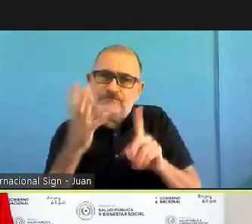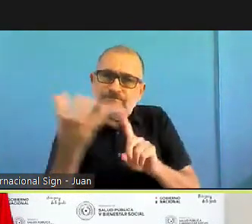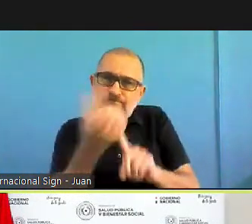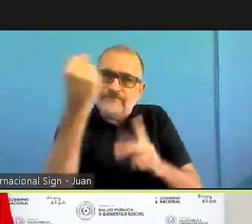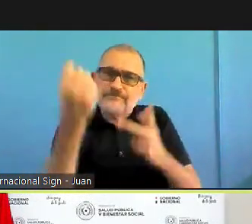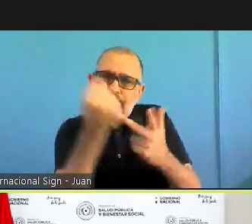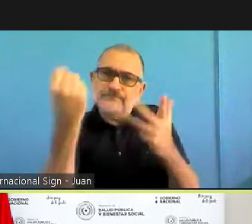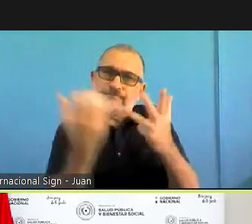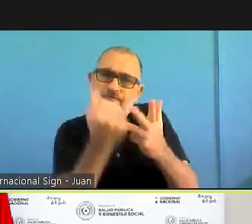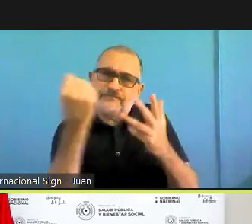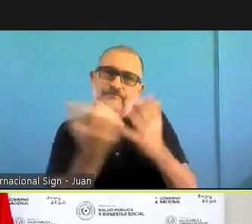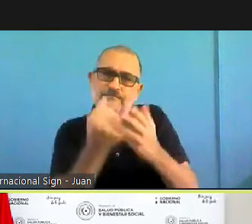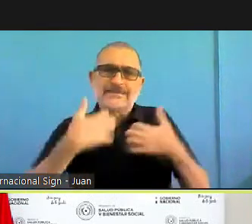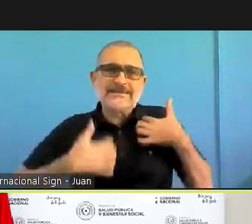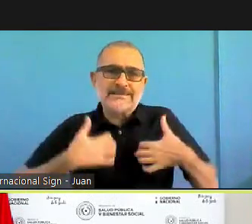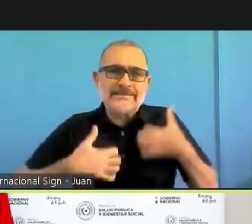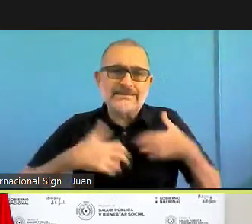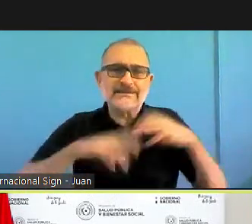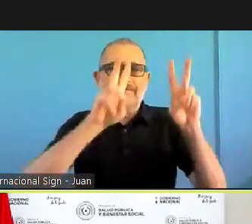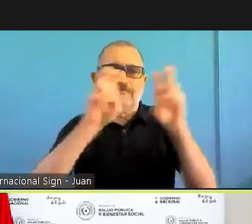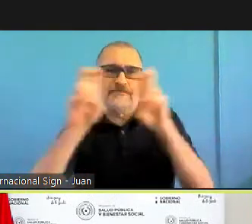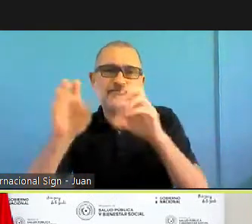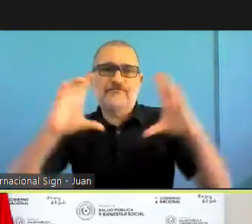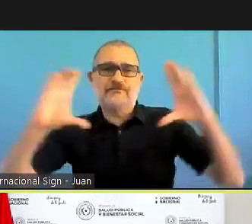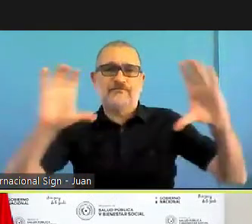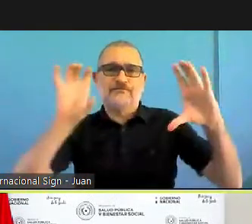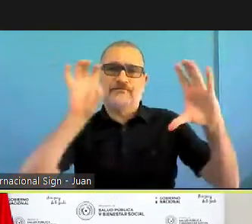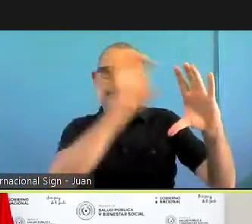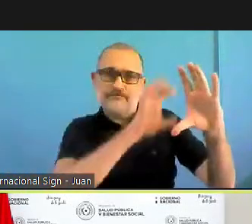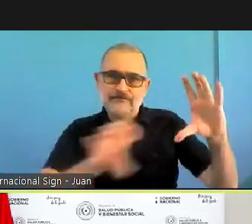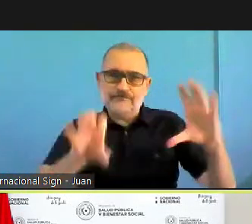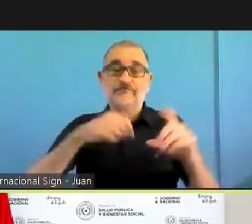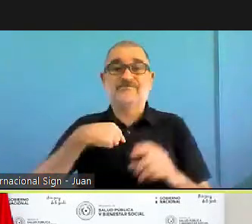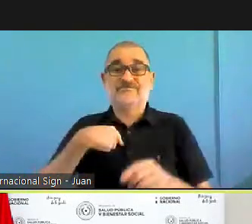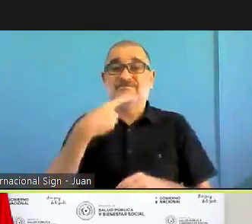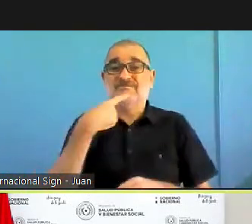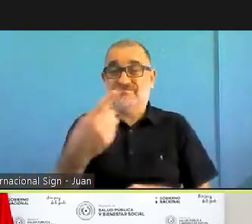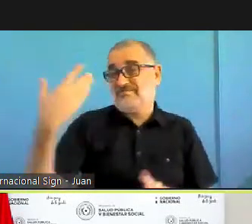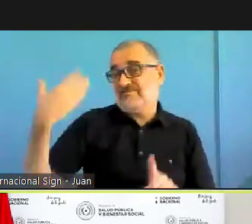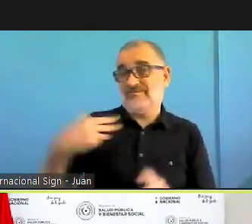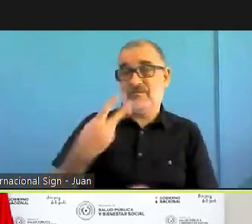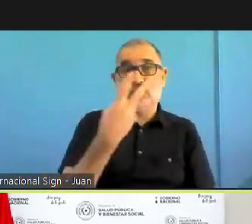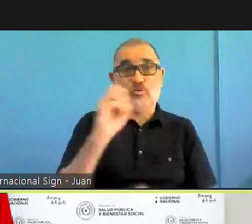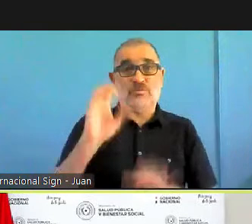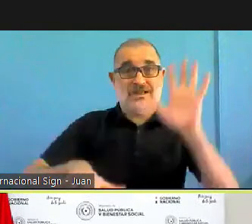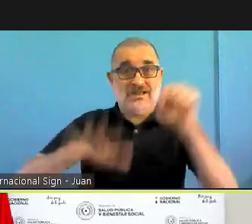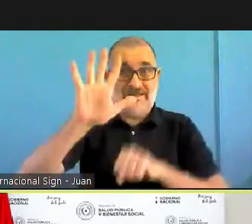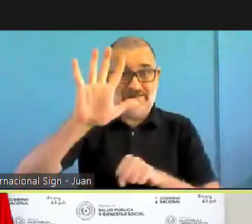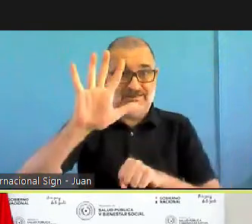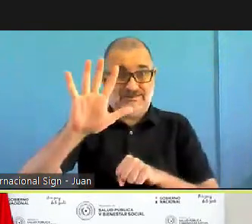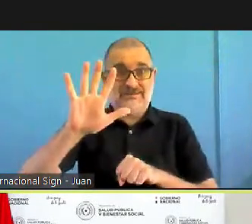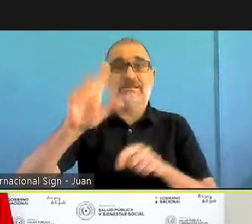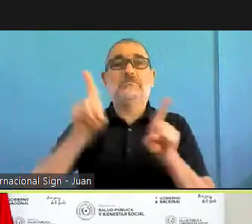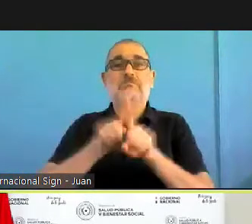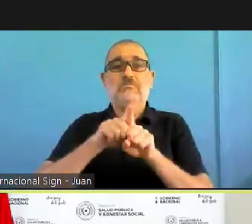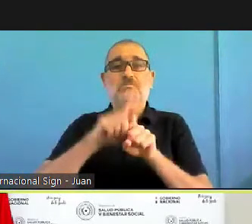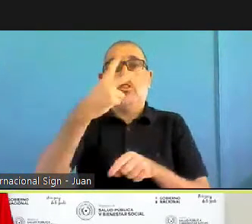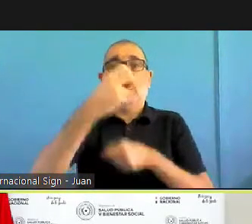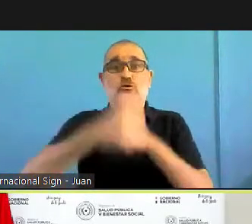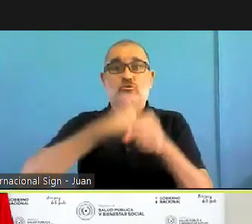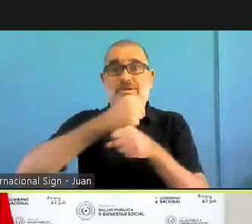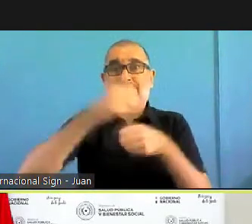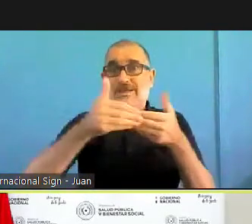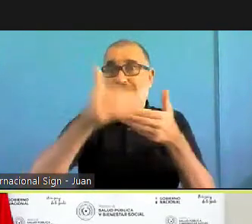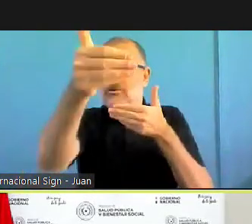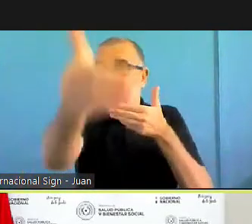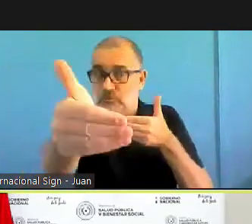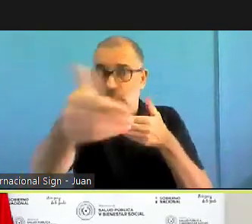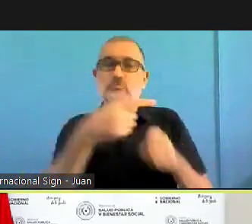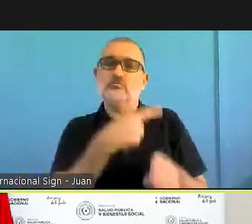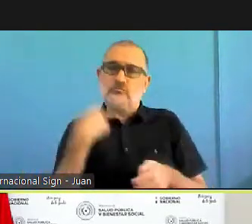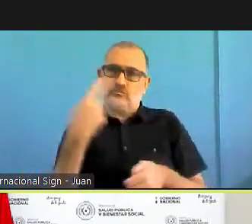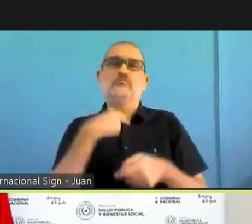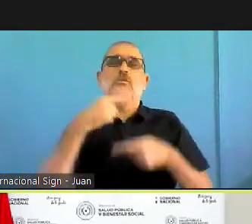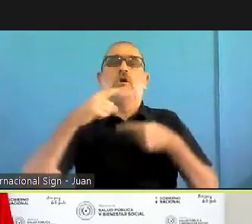we assessed them, until we reached 2019.